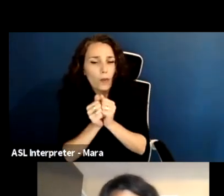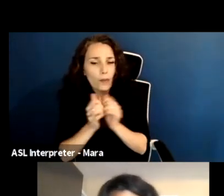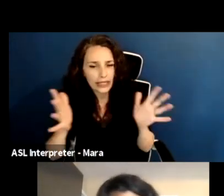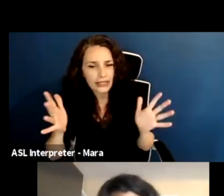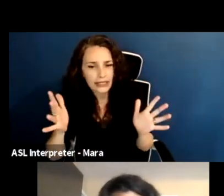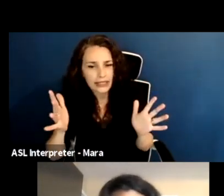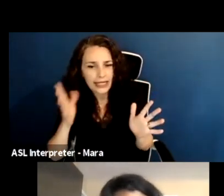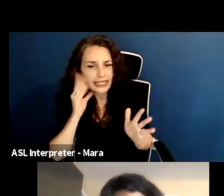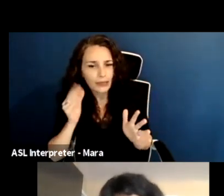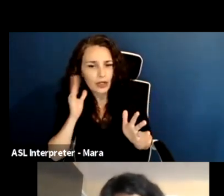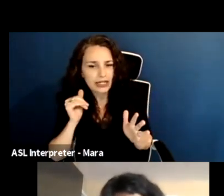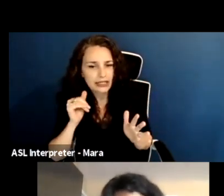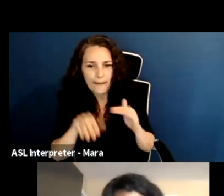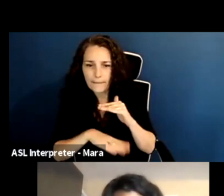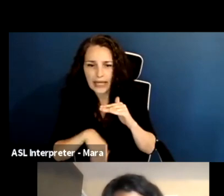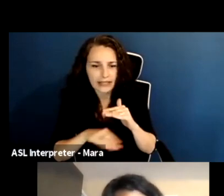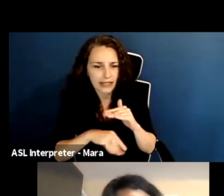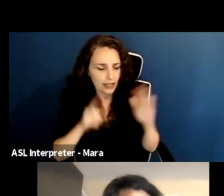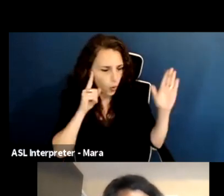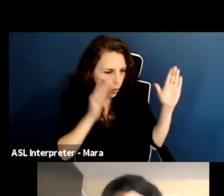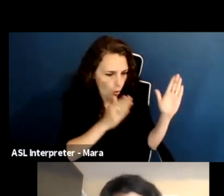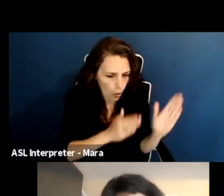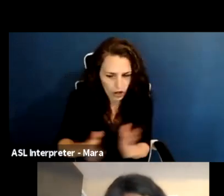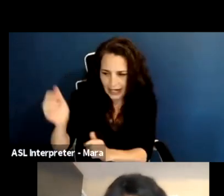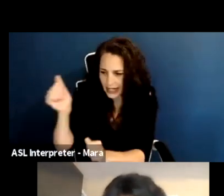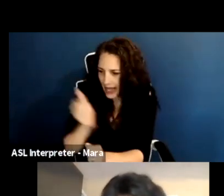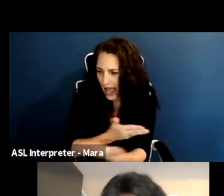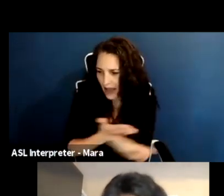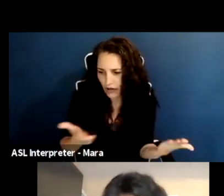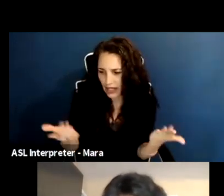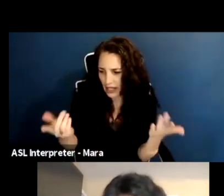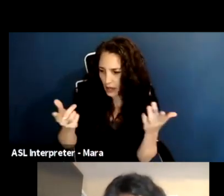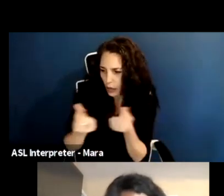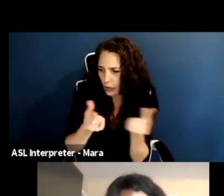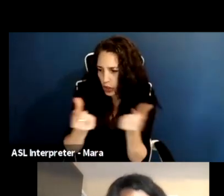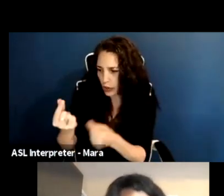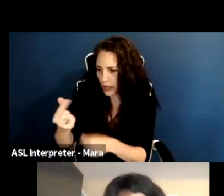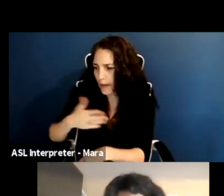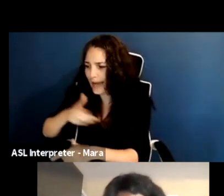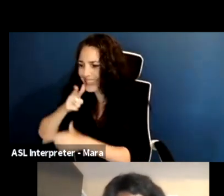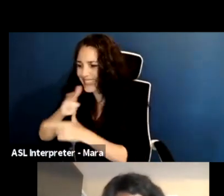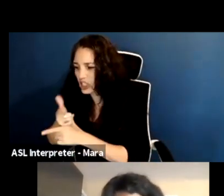from our hot meals, to the things that we provide in our survival kids, to the Tiny House Project